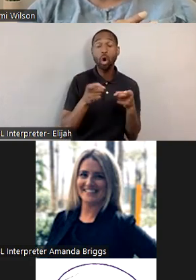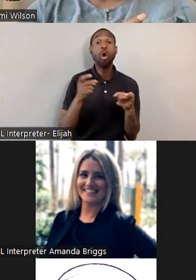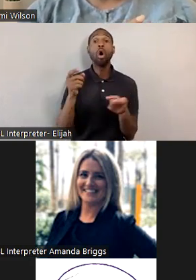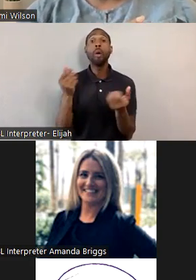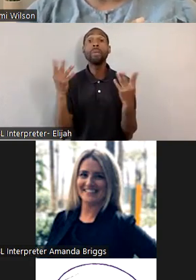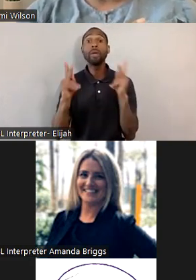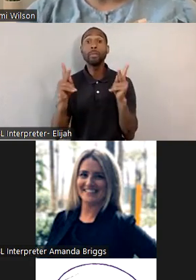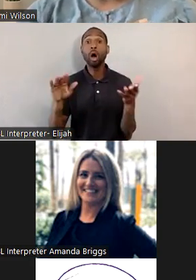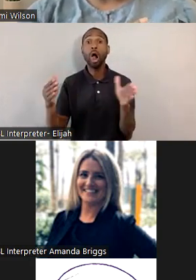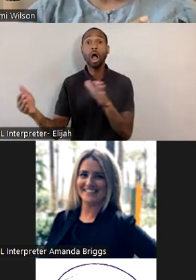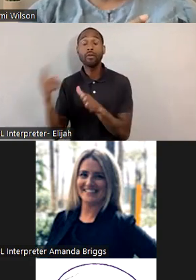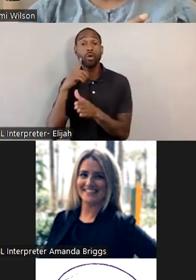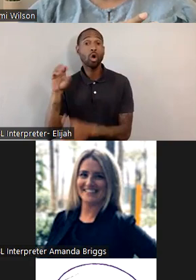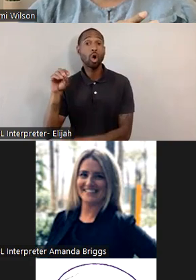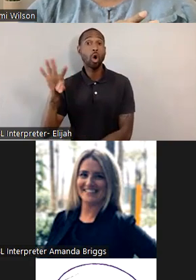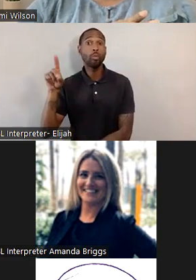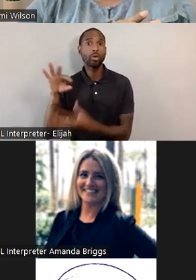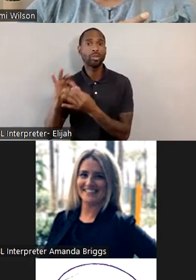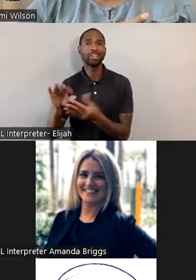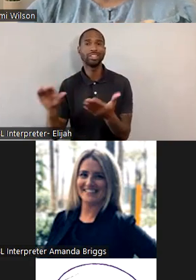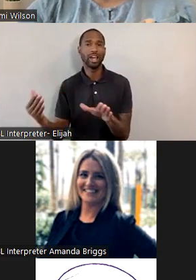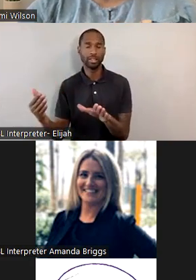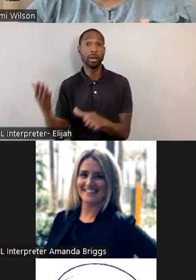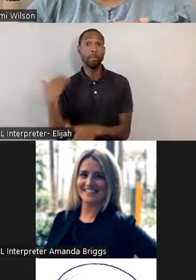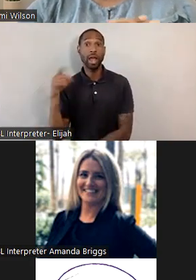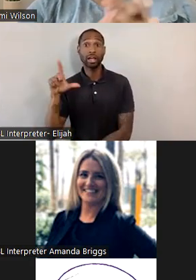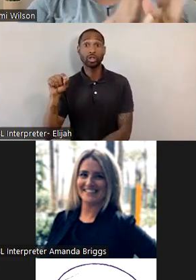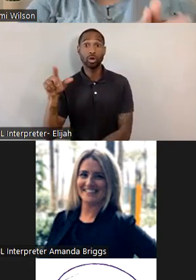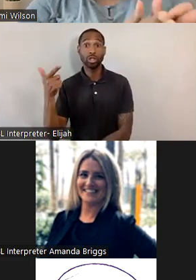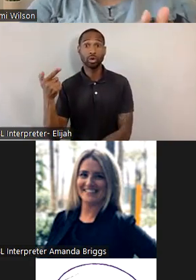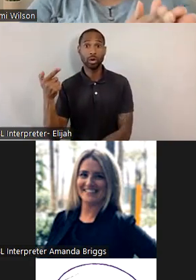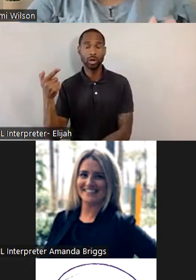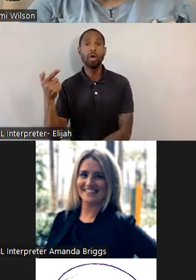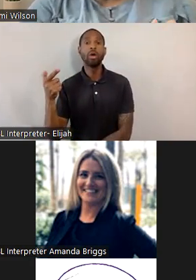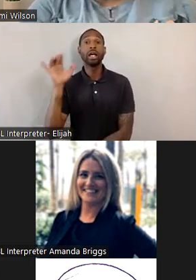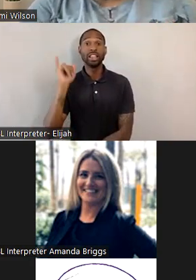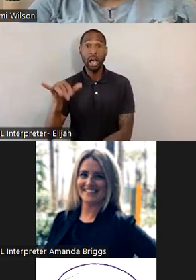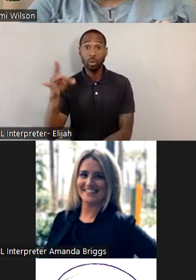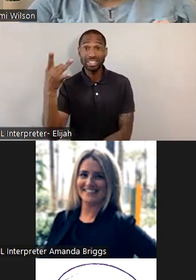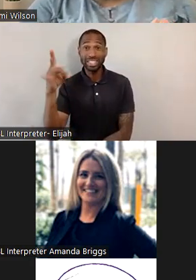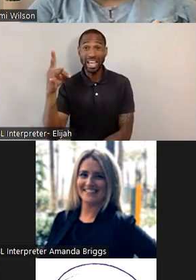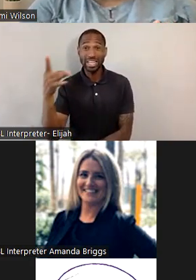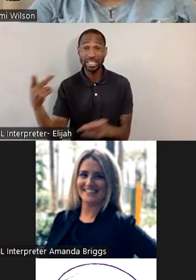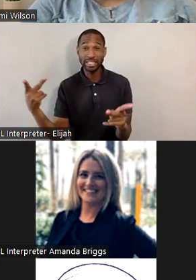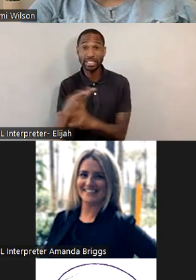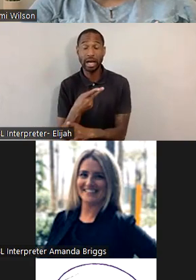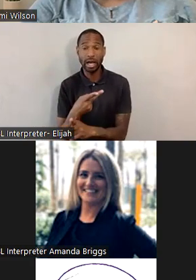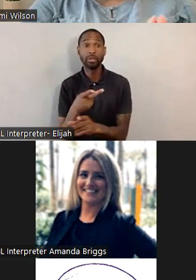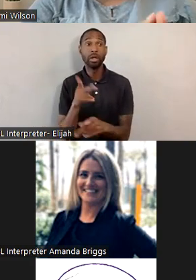overdose in 2020 alone. That was 18 times the number of people